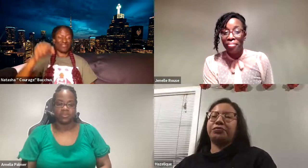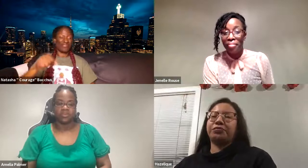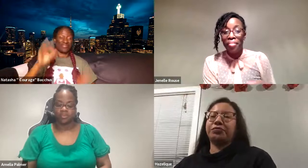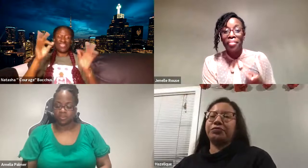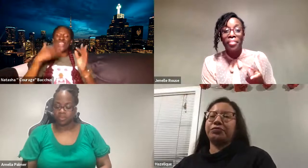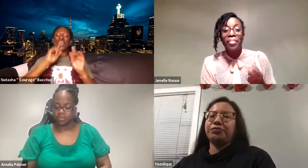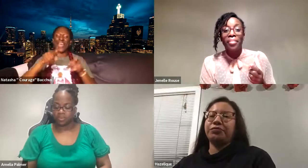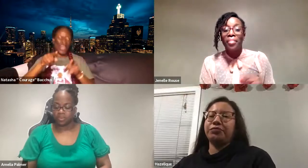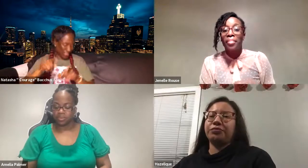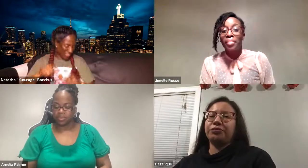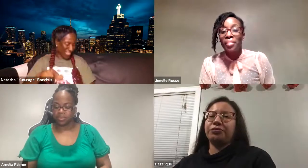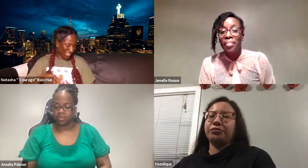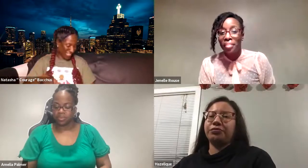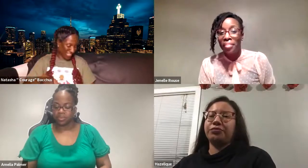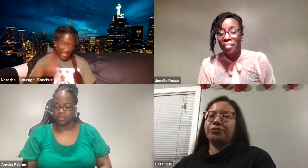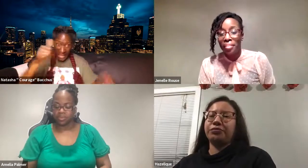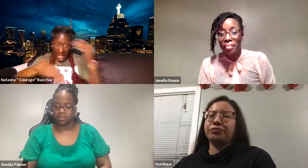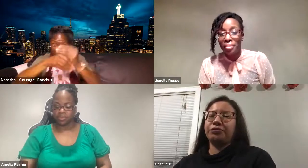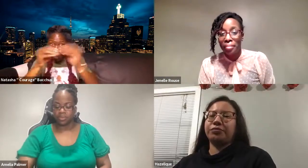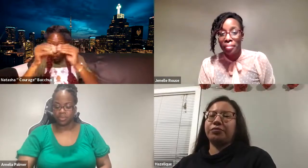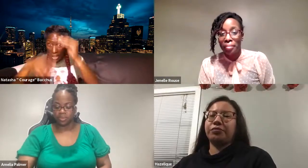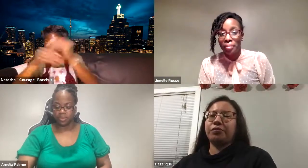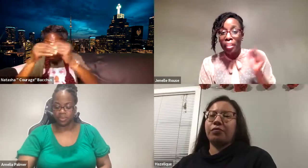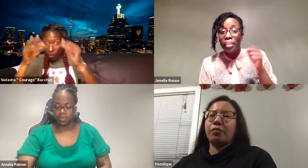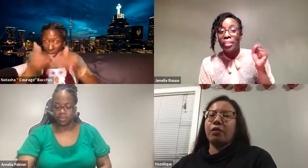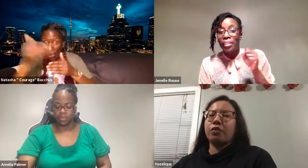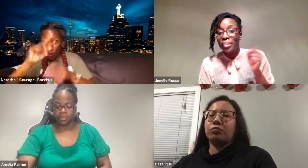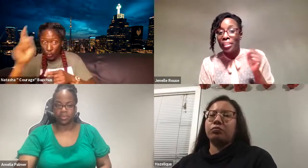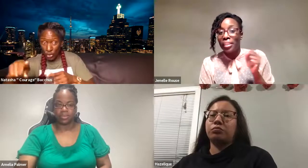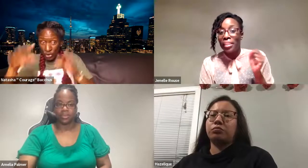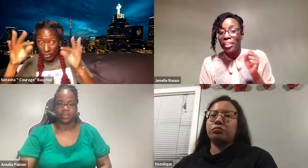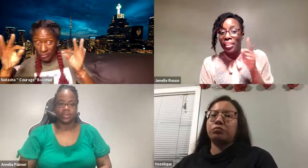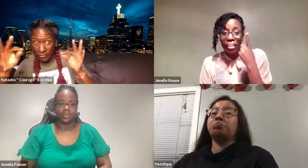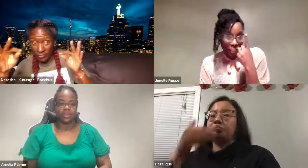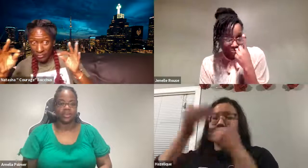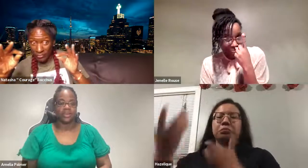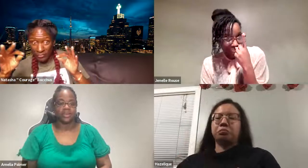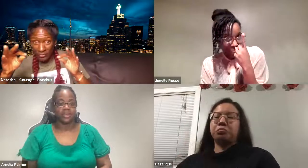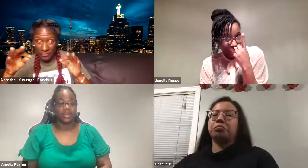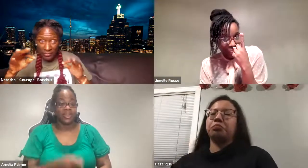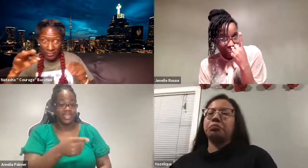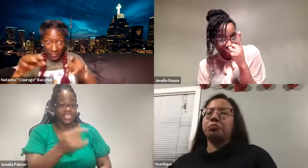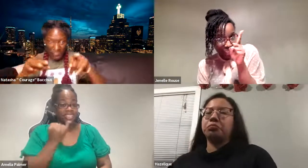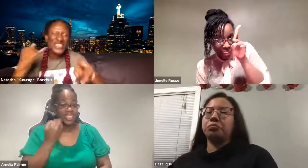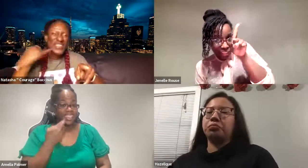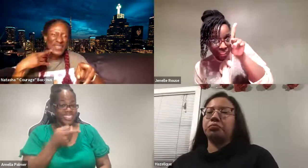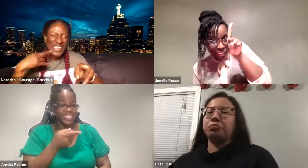socializing and exposing yourselves. - thanks for that answer. did anyone have anything to add? - yes Jenelle speaking